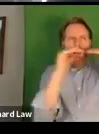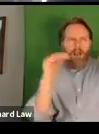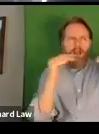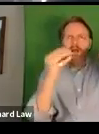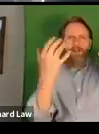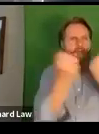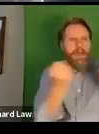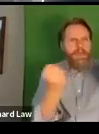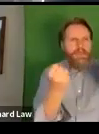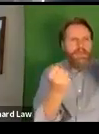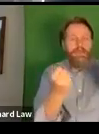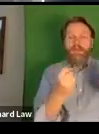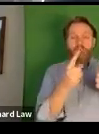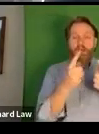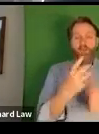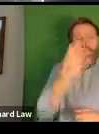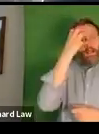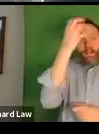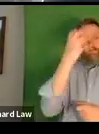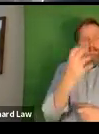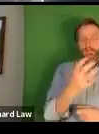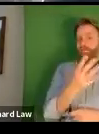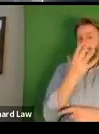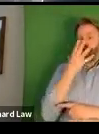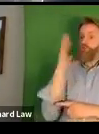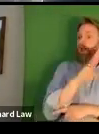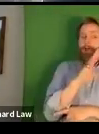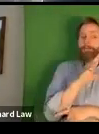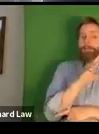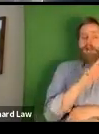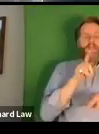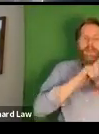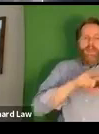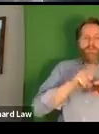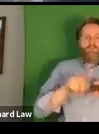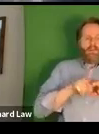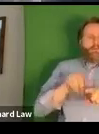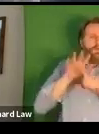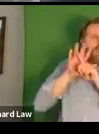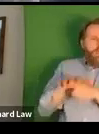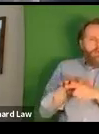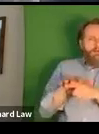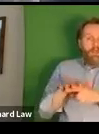behaviour but they'll try and get away with it so let everyone watching tell their friends and